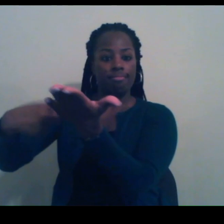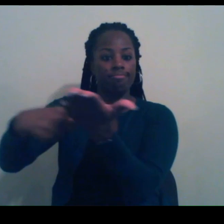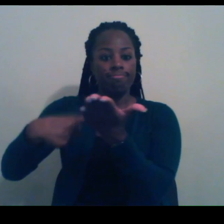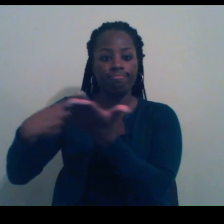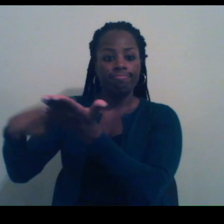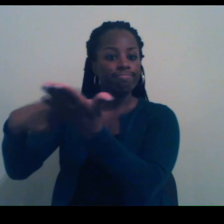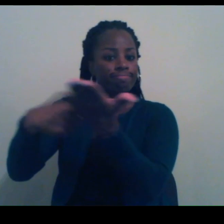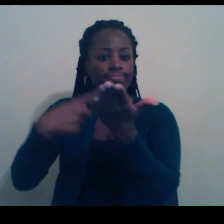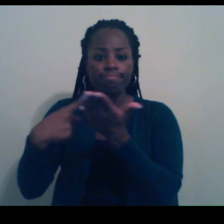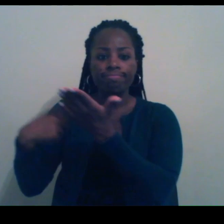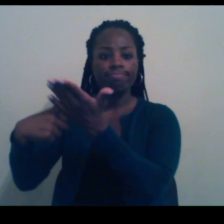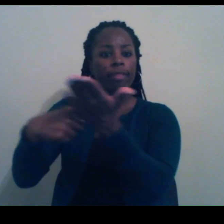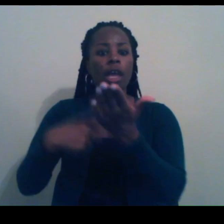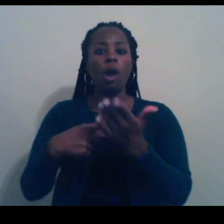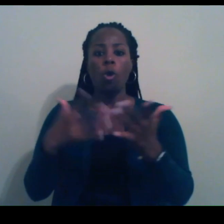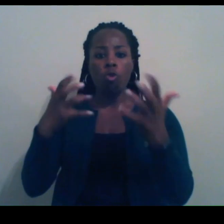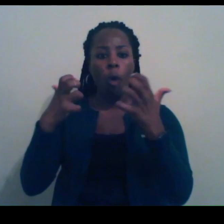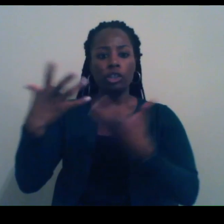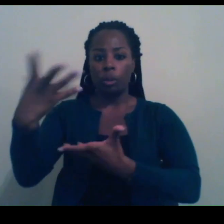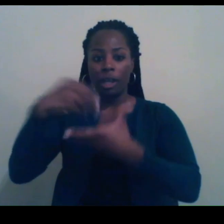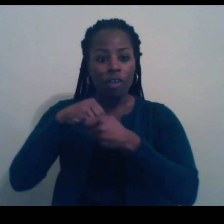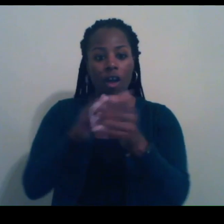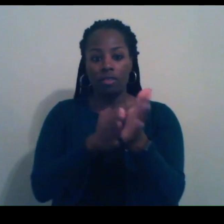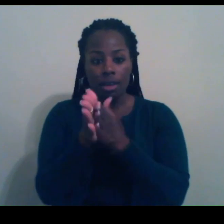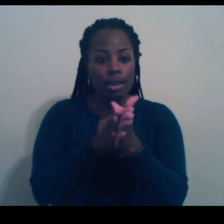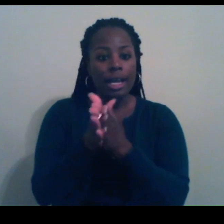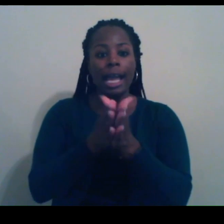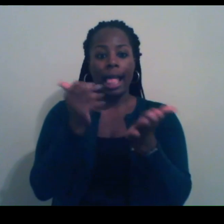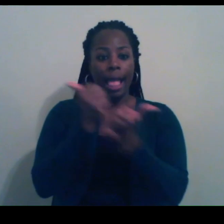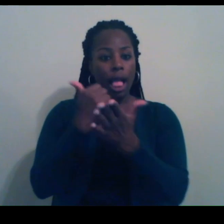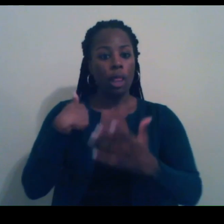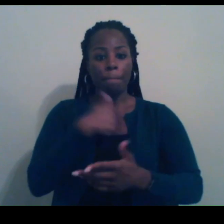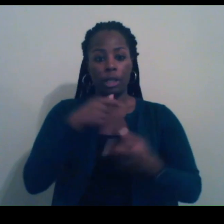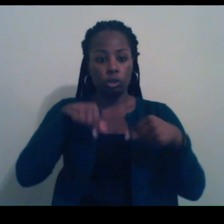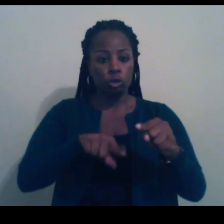about getting involved in helping us along with the development of products